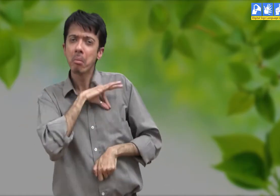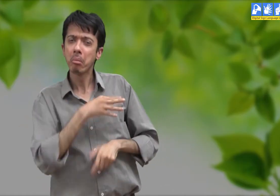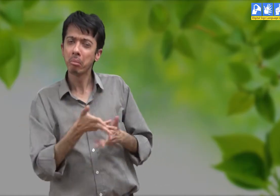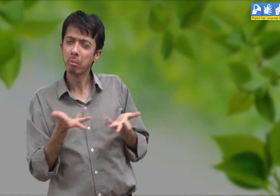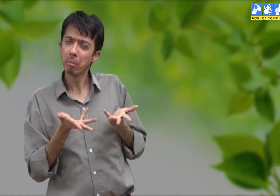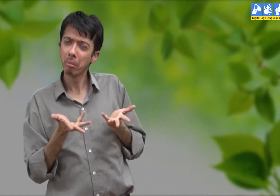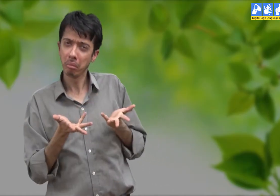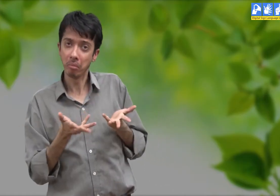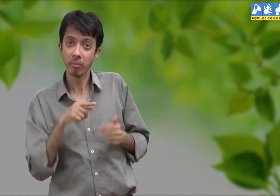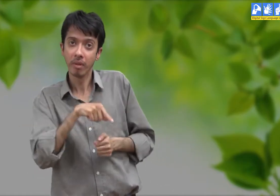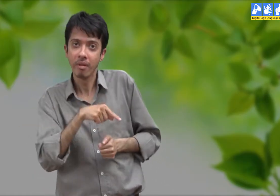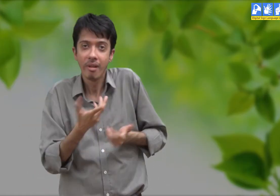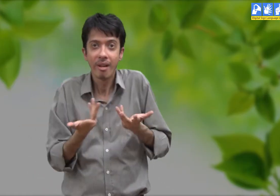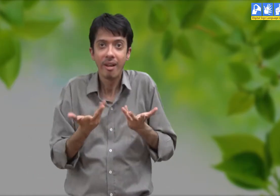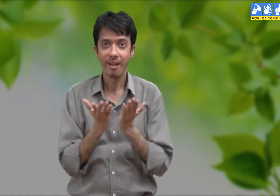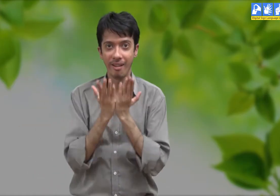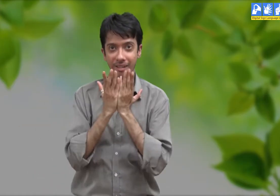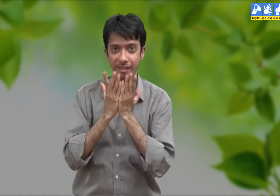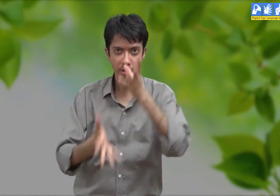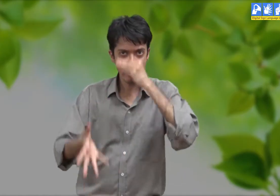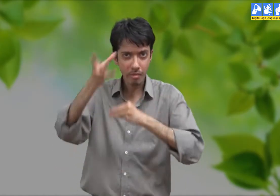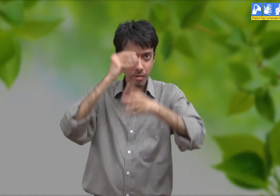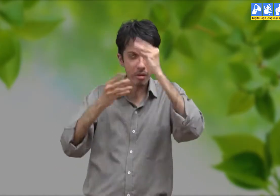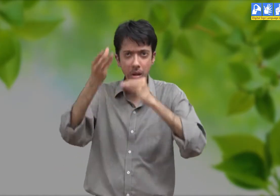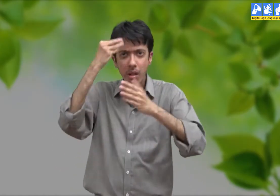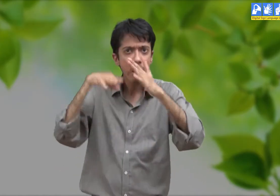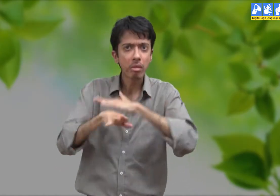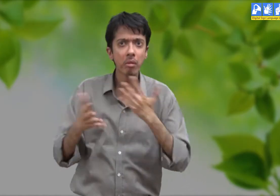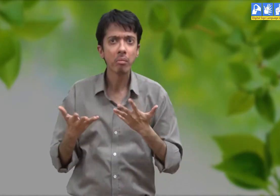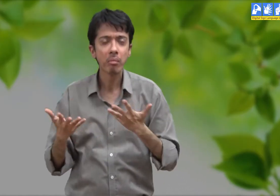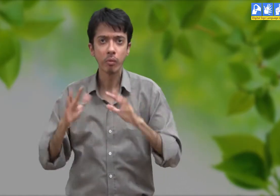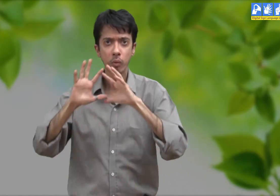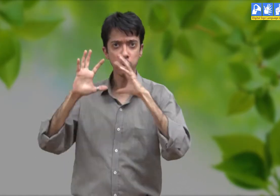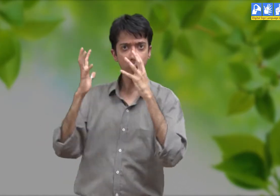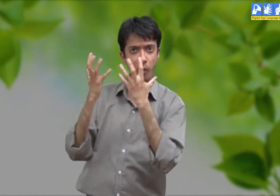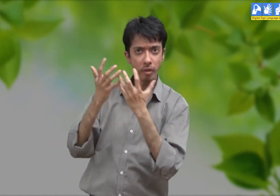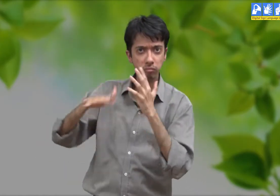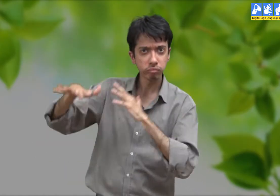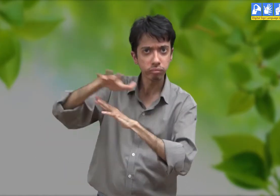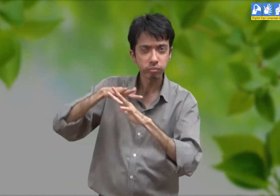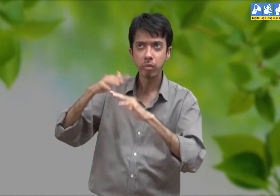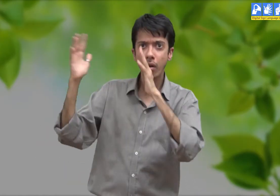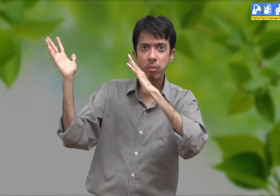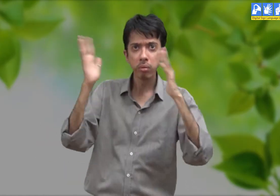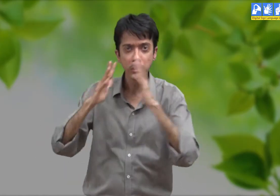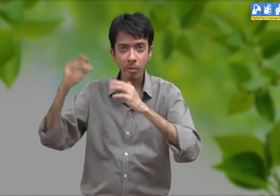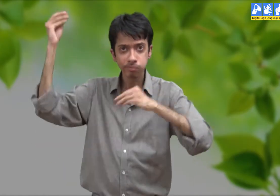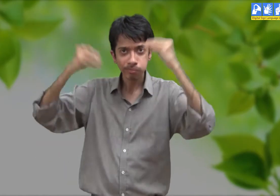Why? because they gain knowledge, they gain life skills, they development their personalities.